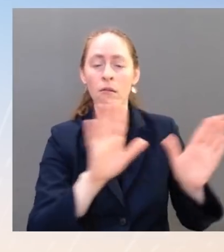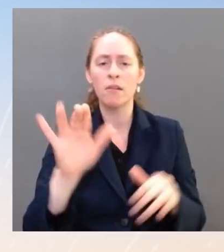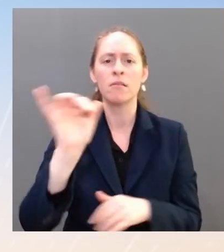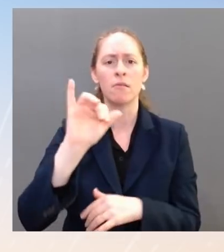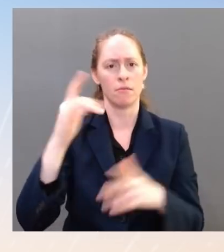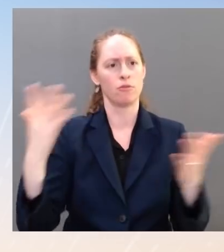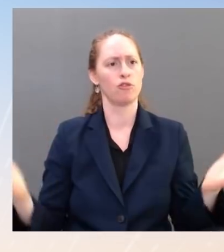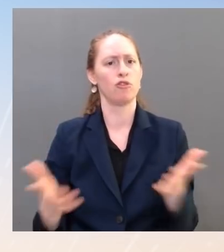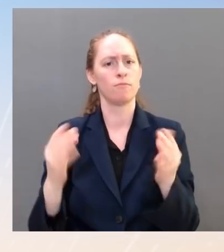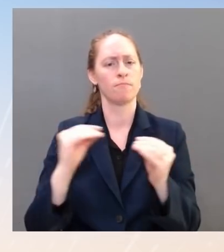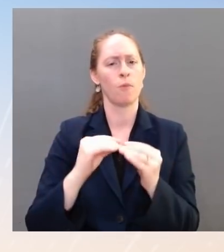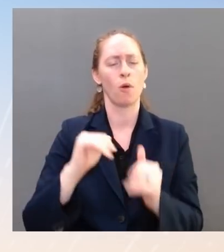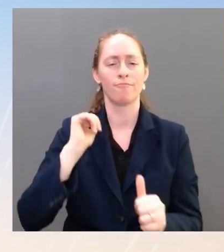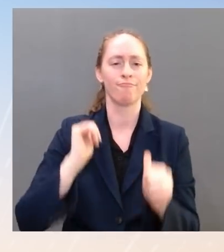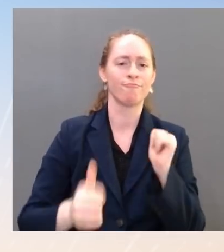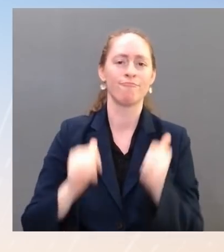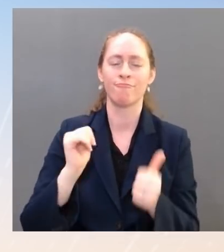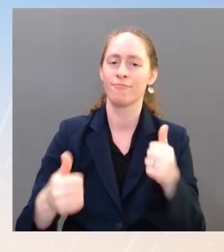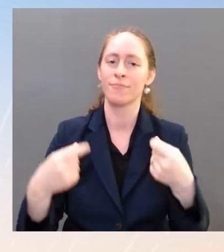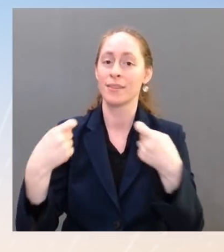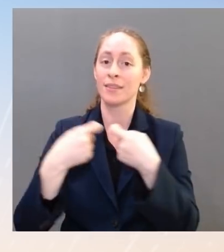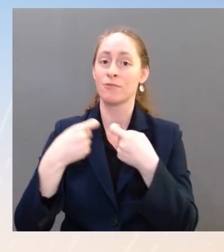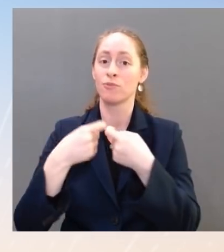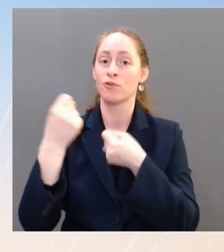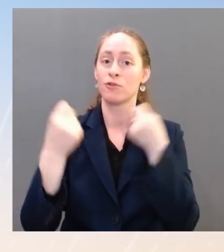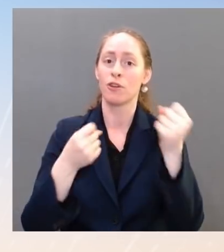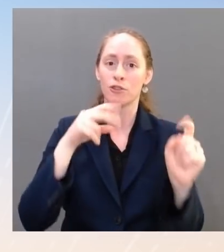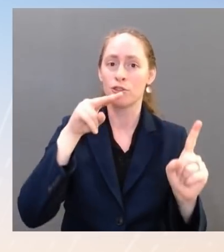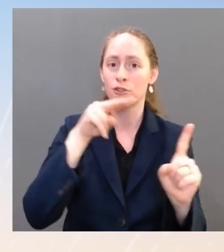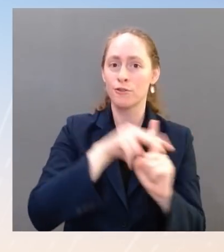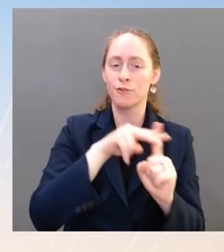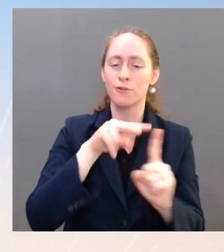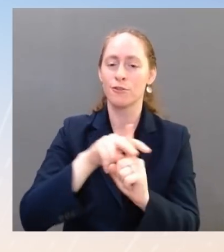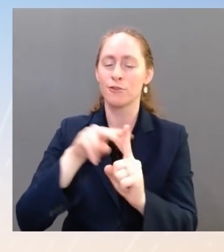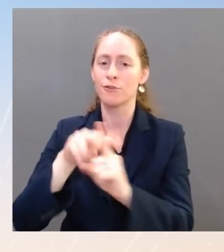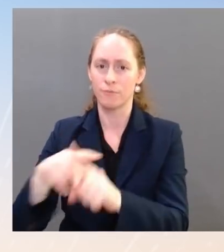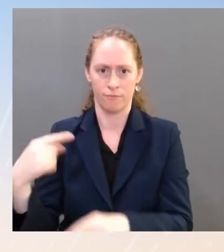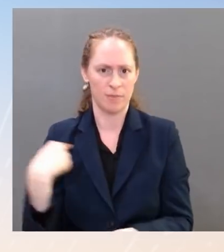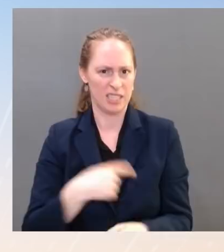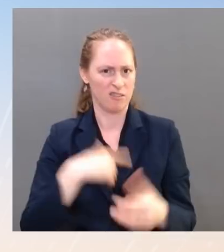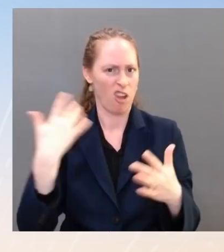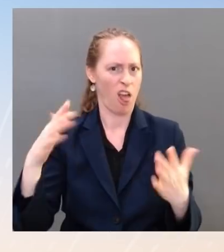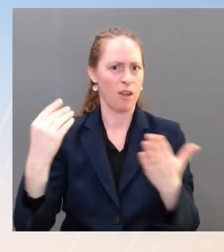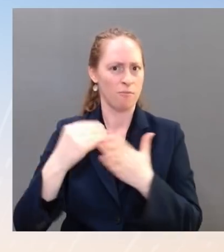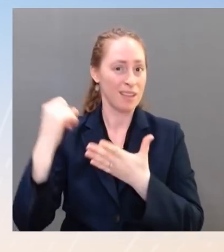to get a lot out the door in these six months, and we know that we will be creating good